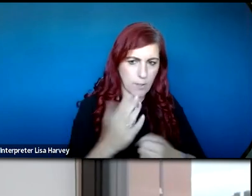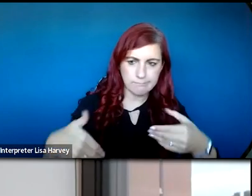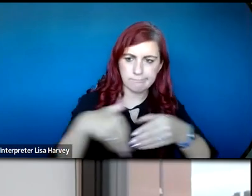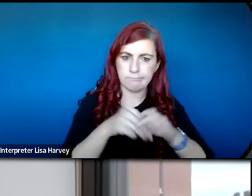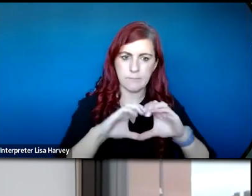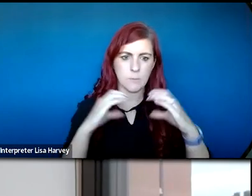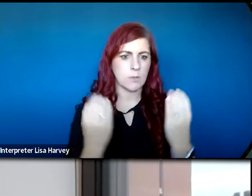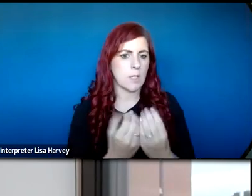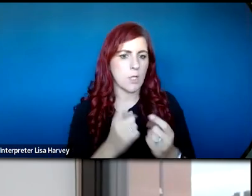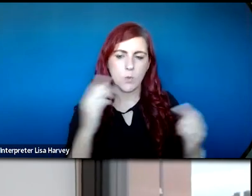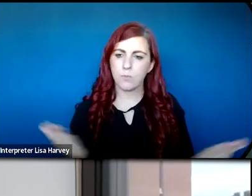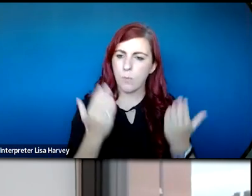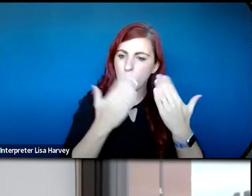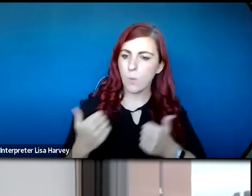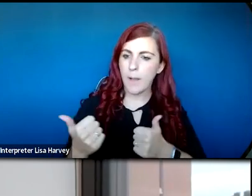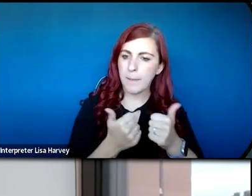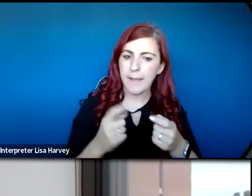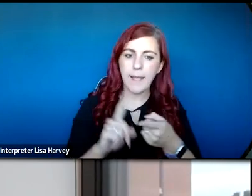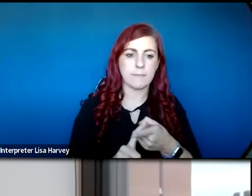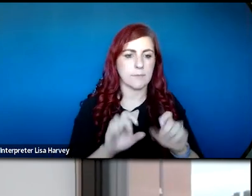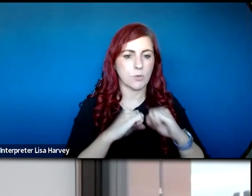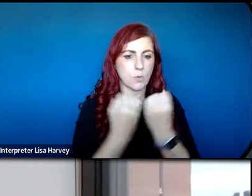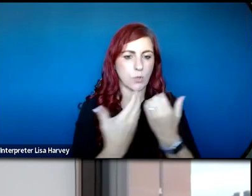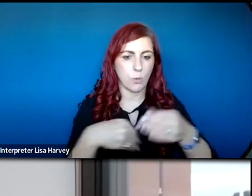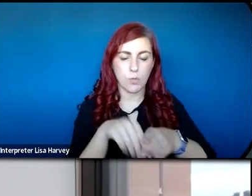To promote the well-being and social inclusion of disabled people, we need to